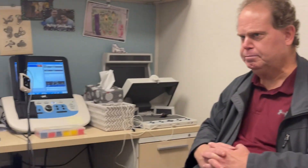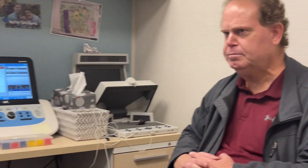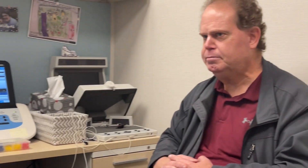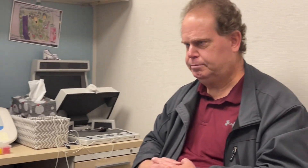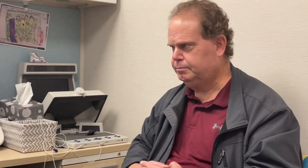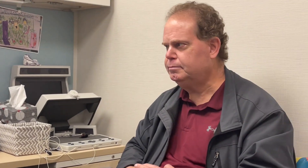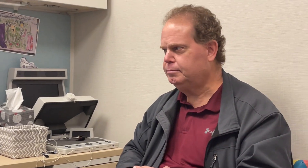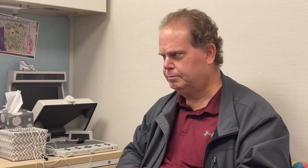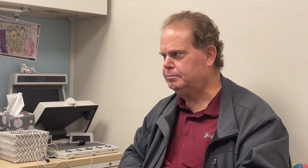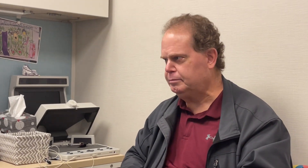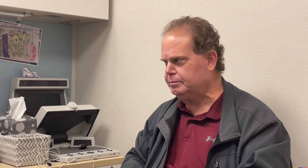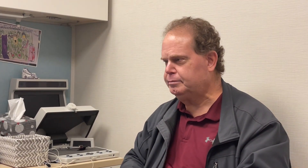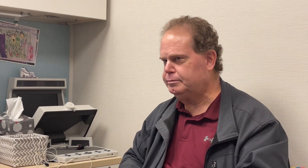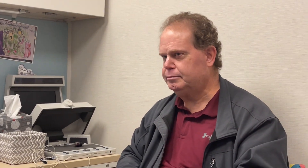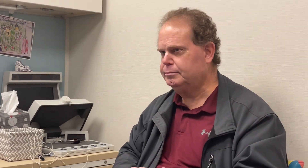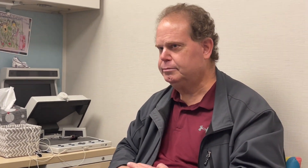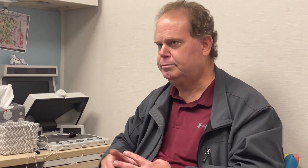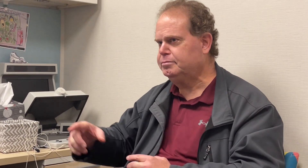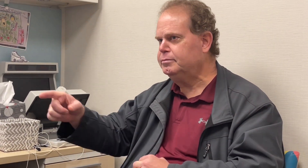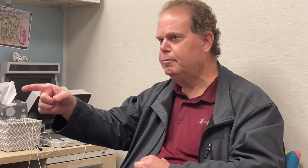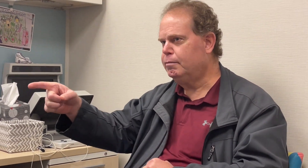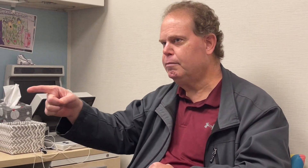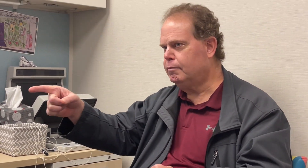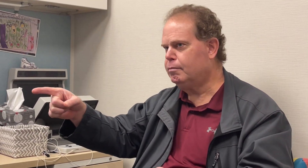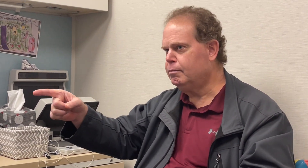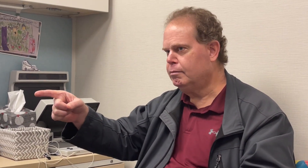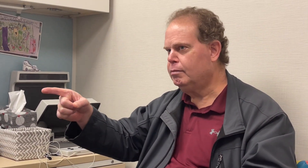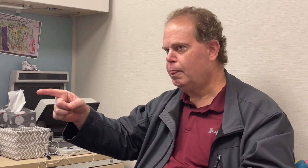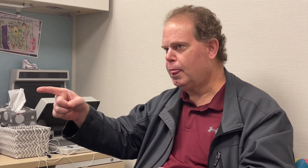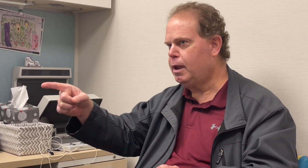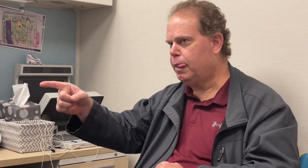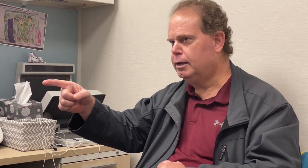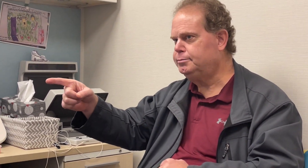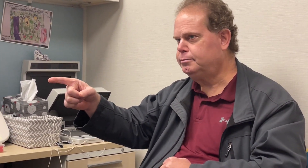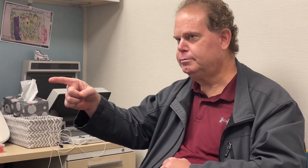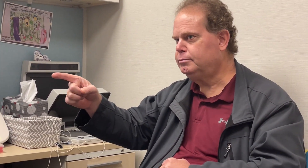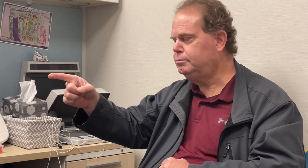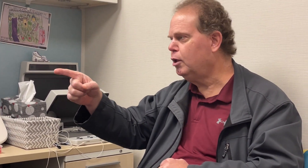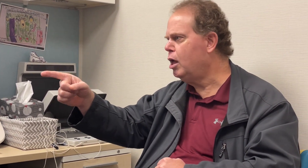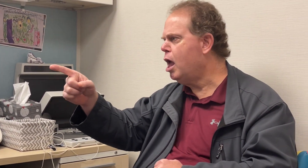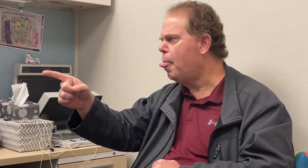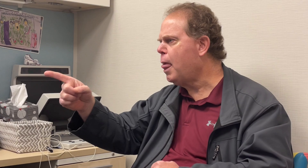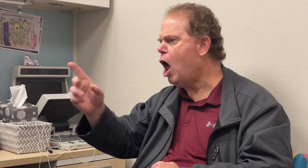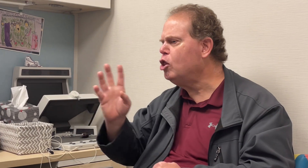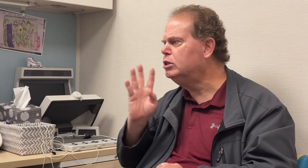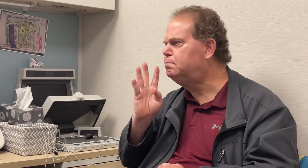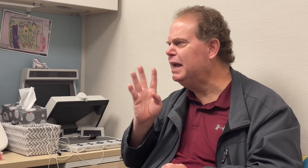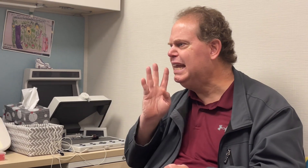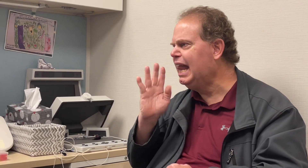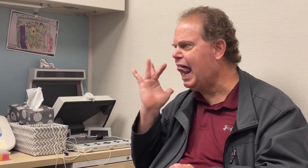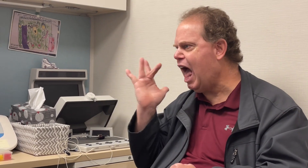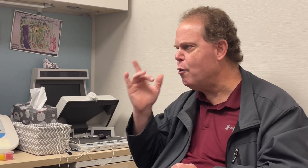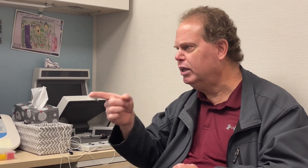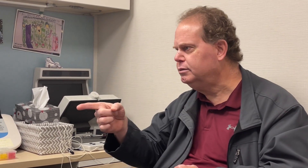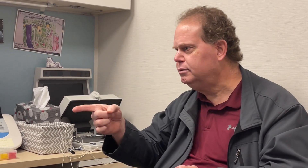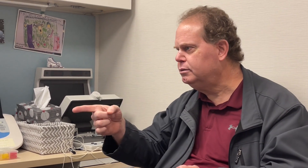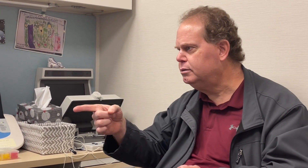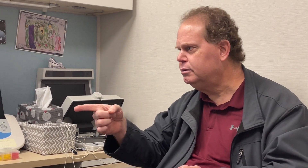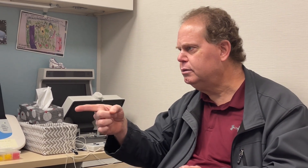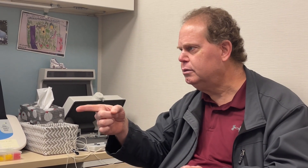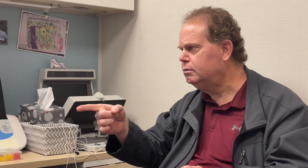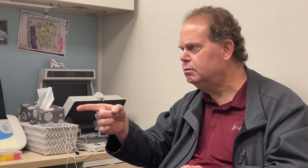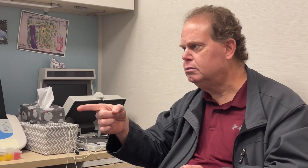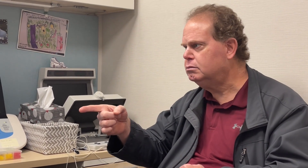that people with normal hearing really experience but sometimes people with C their B you loud no